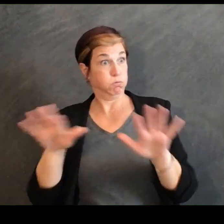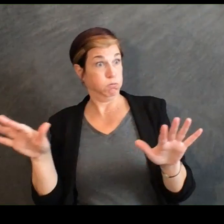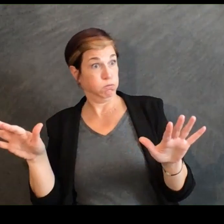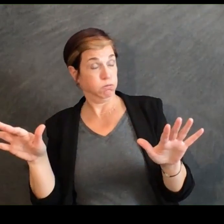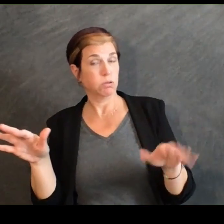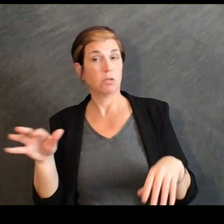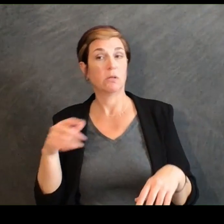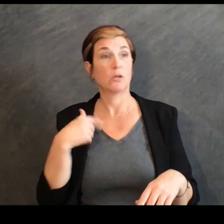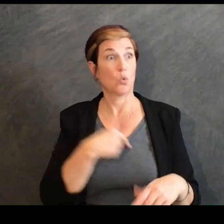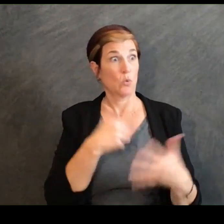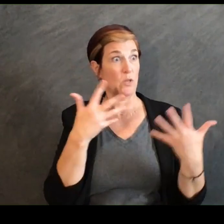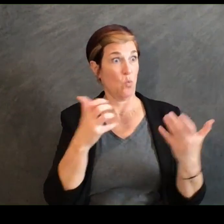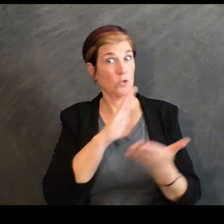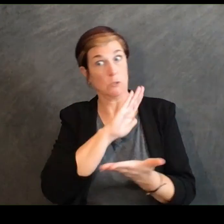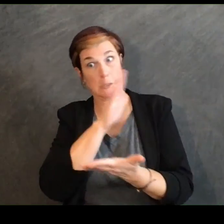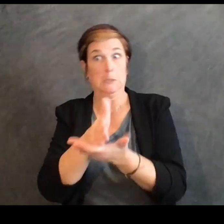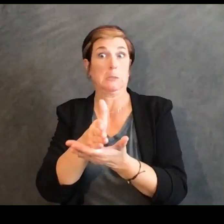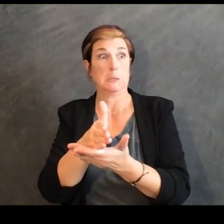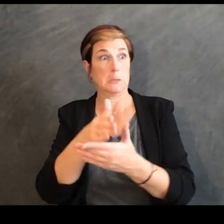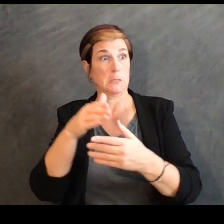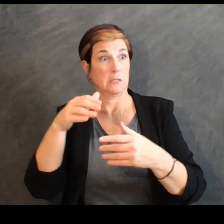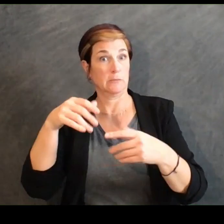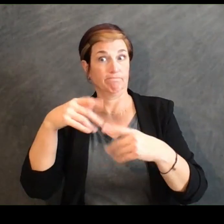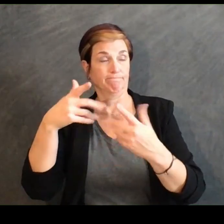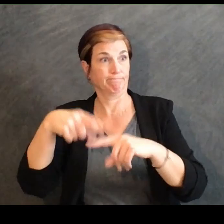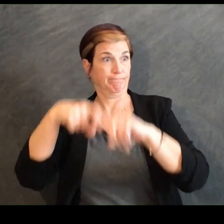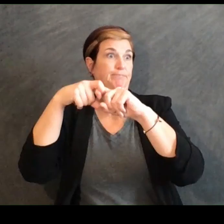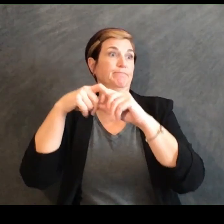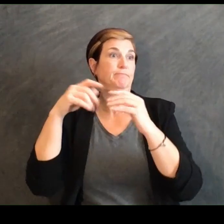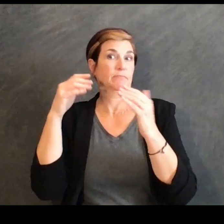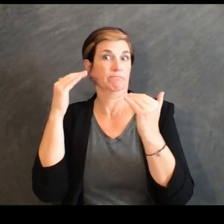really impossible to predict the time element of when it's going to peak and